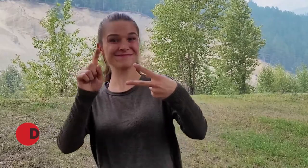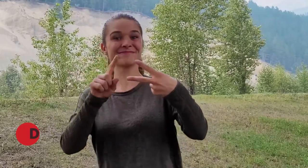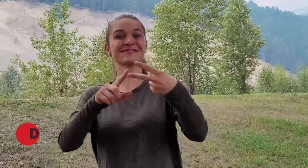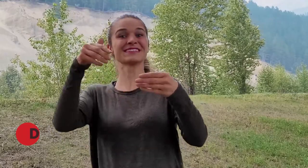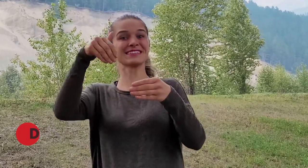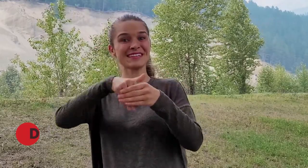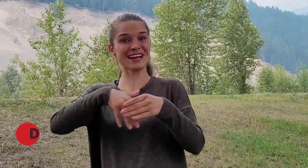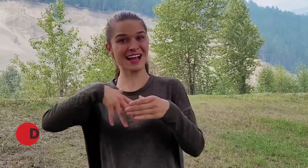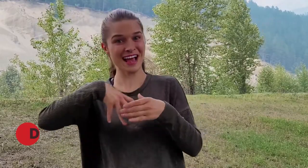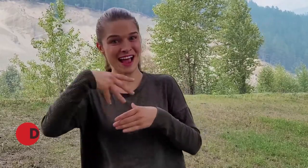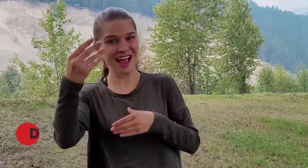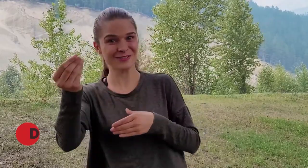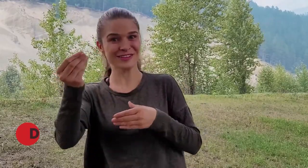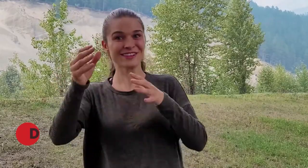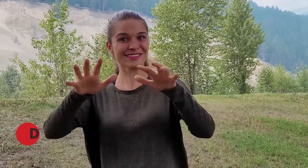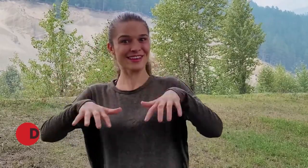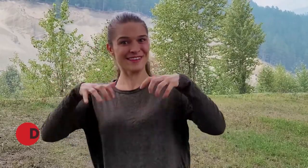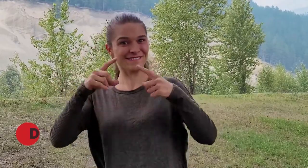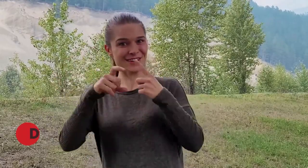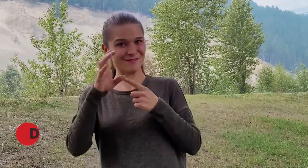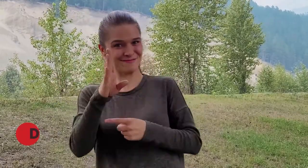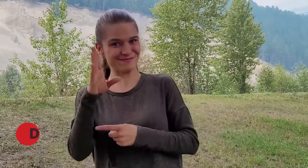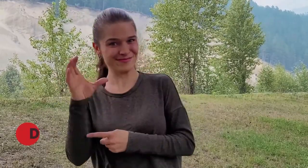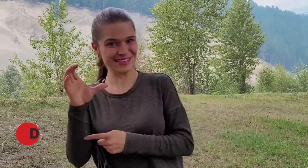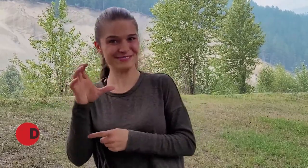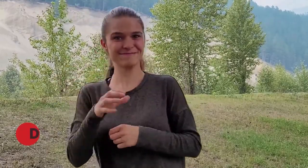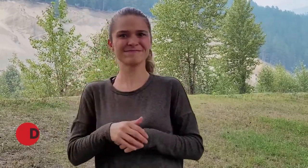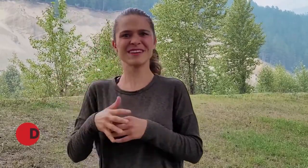DST and Inside Out Theatre from BC.